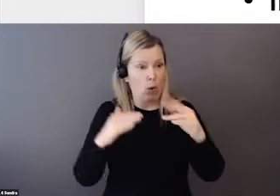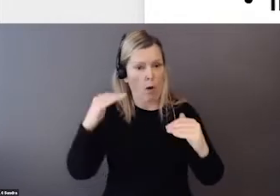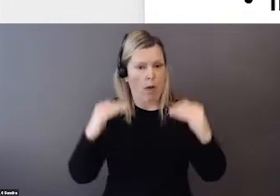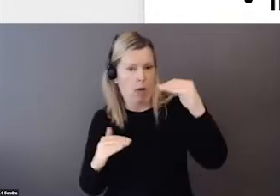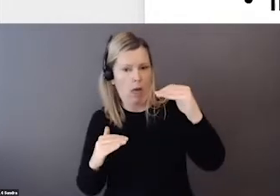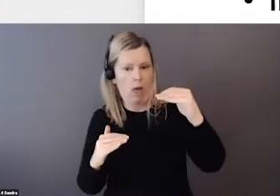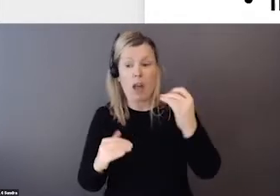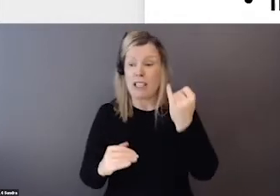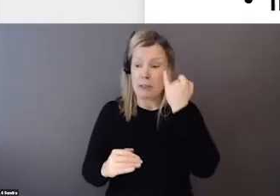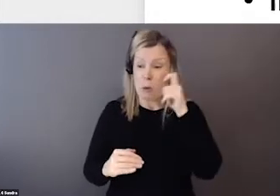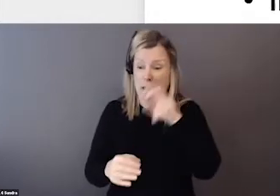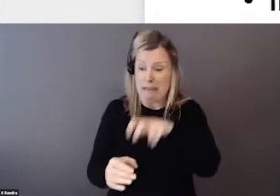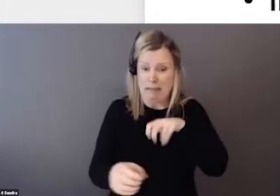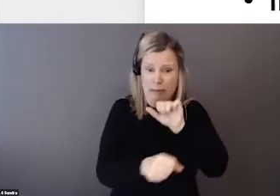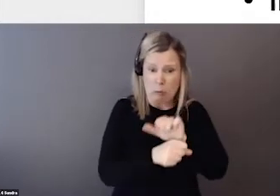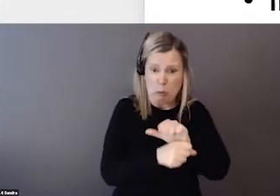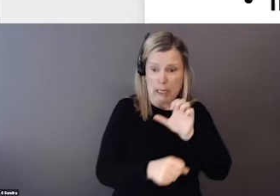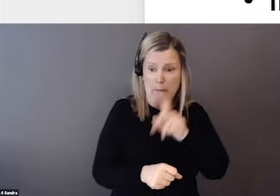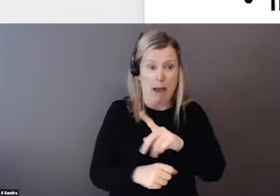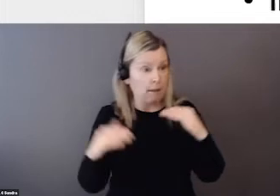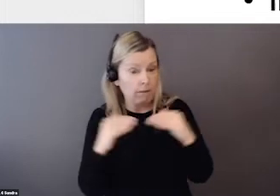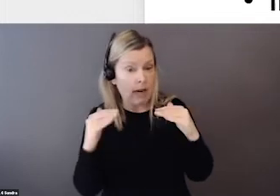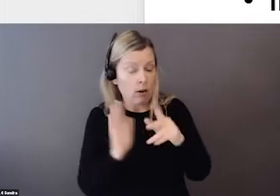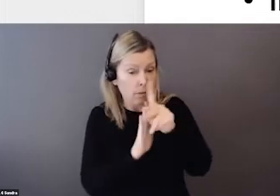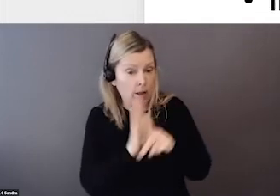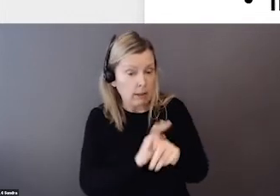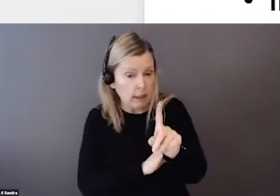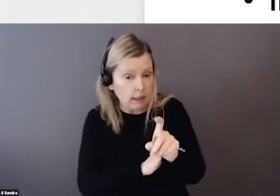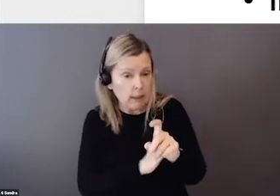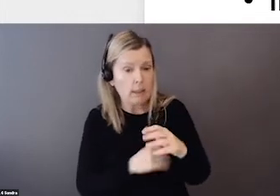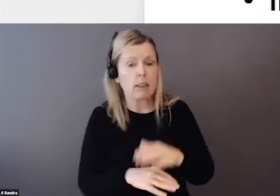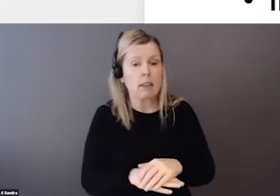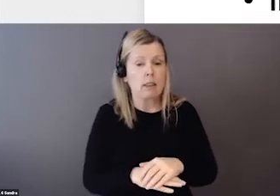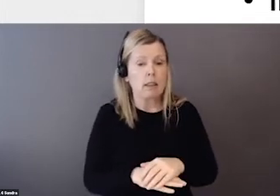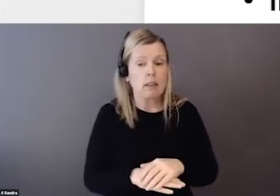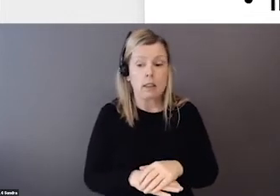as equity, diversity, inclusion and accessibility policies. We're interested in career mobility and promotion